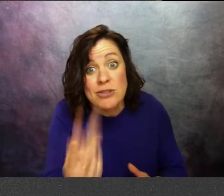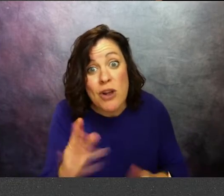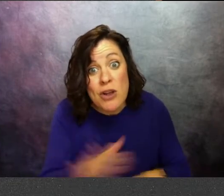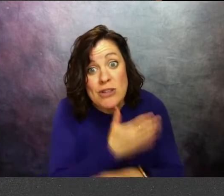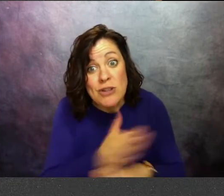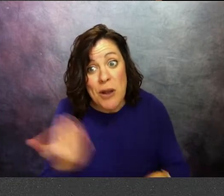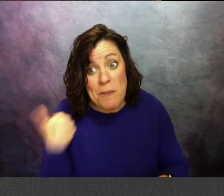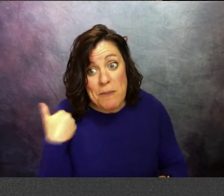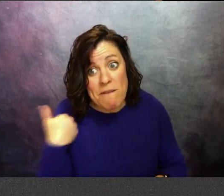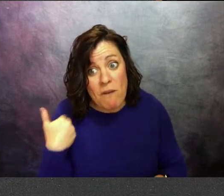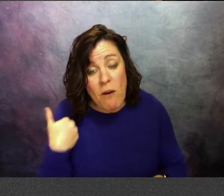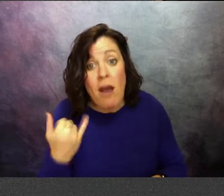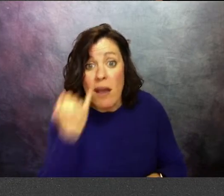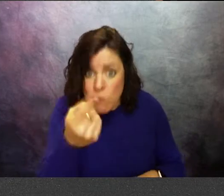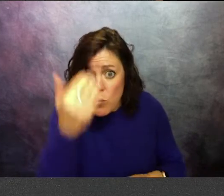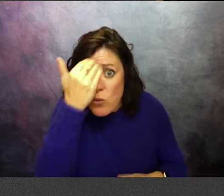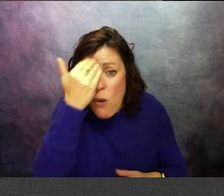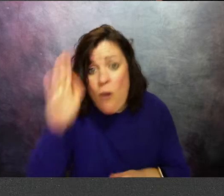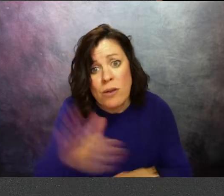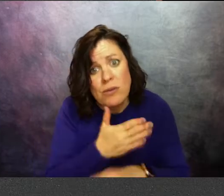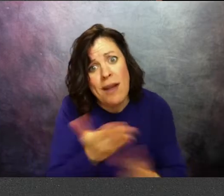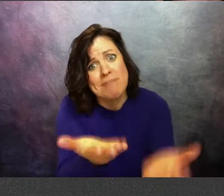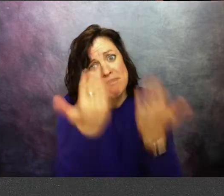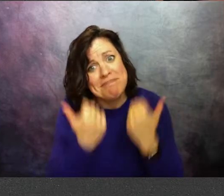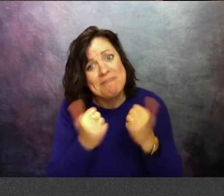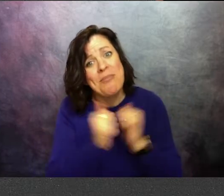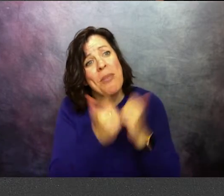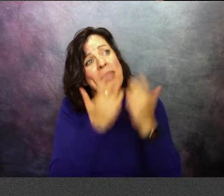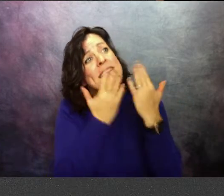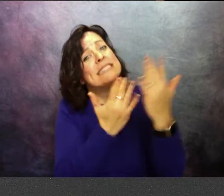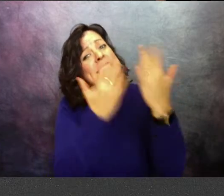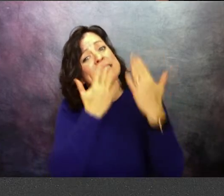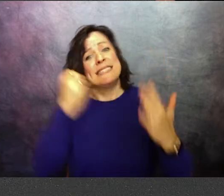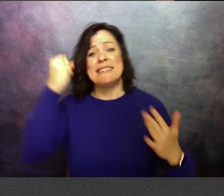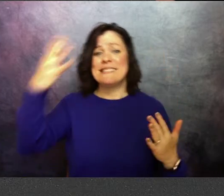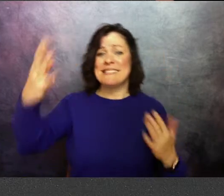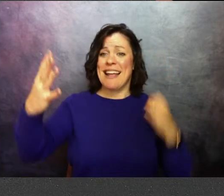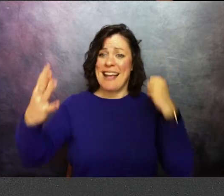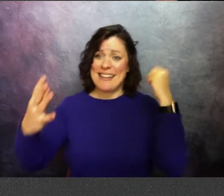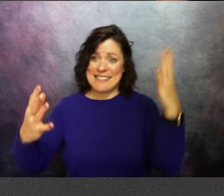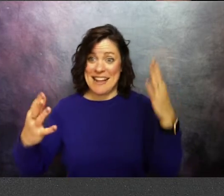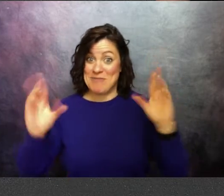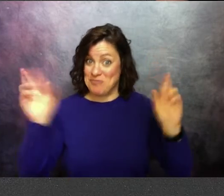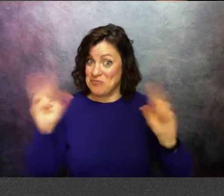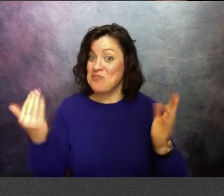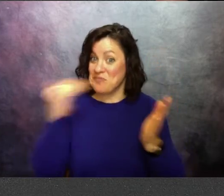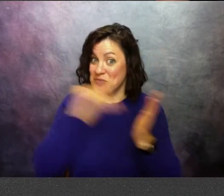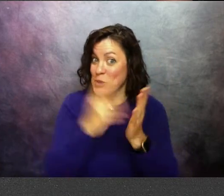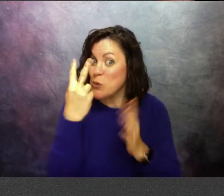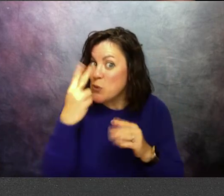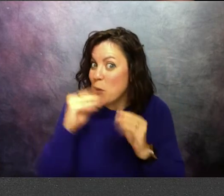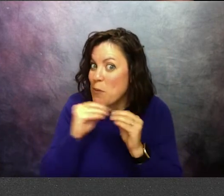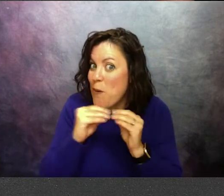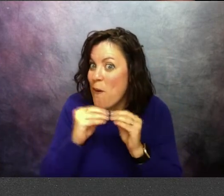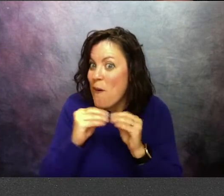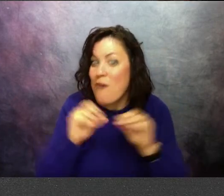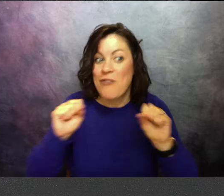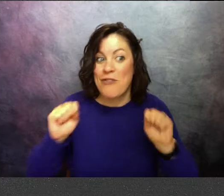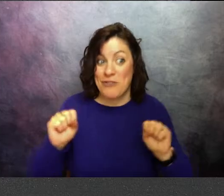If you did, hopefully you joined in. We're going to sing it again. Just the same way. Join in this time. Ready? We'll sing it two more times.